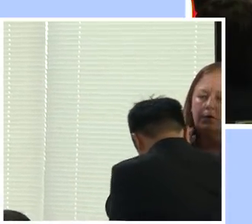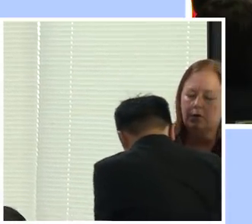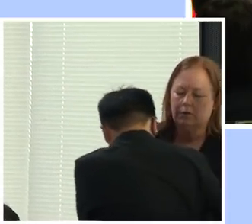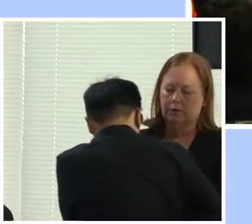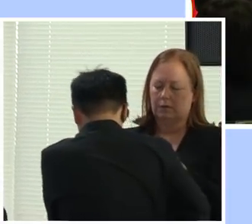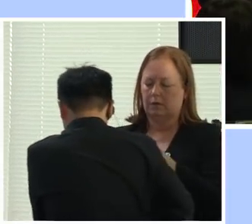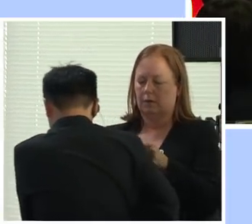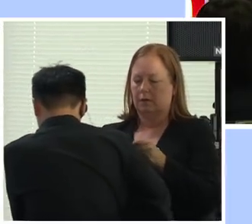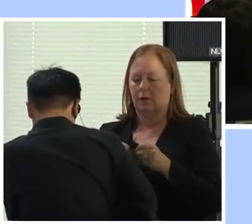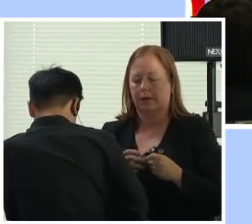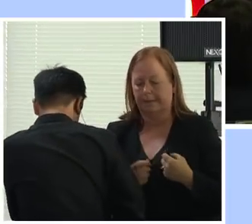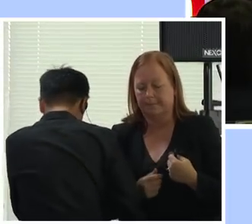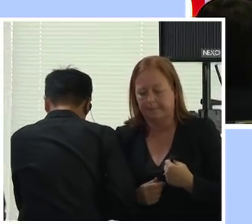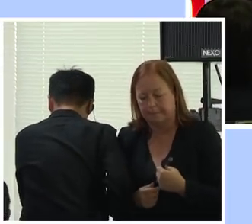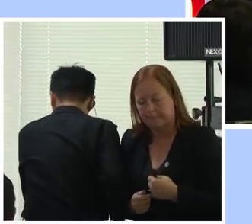So let us begin the panel discussion.